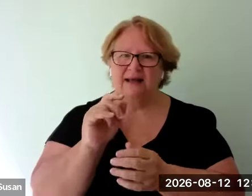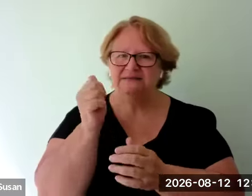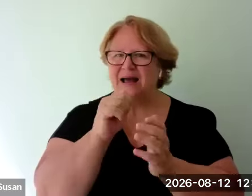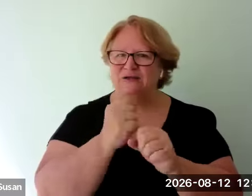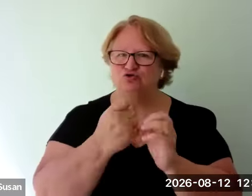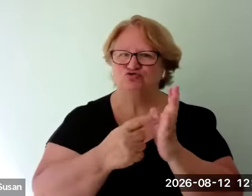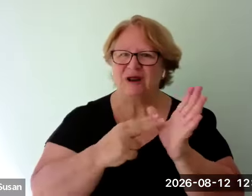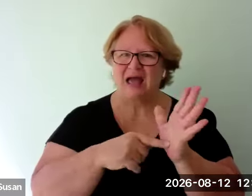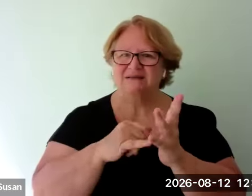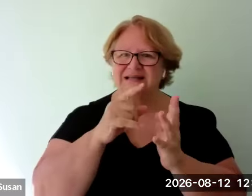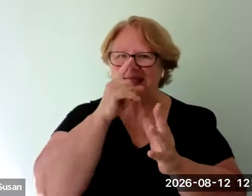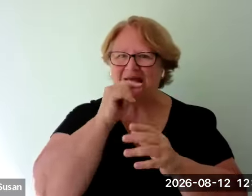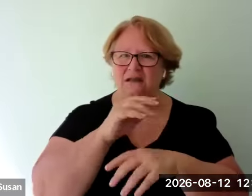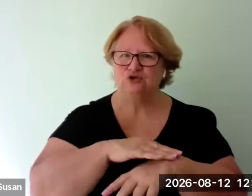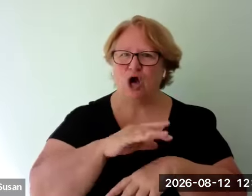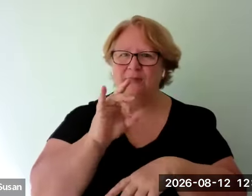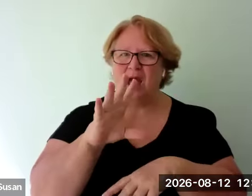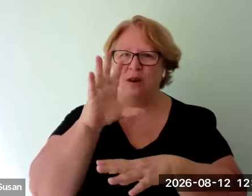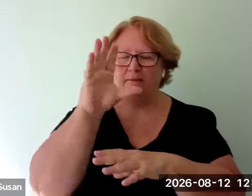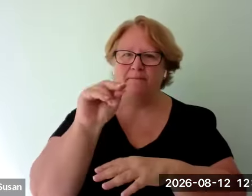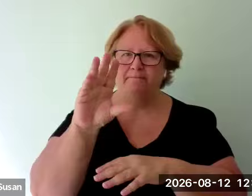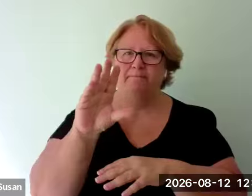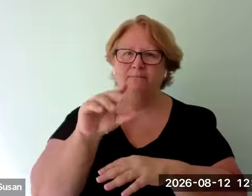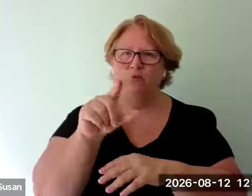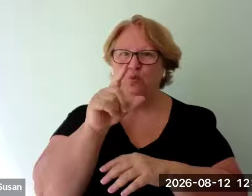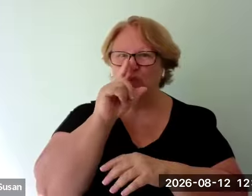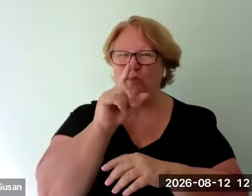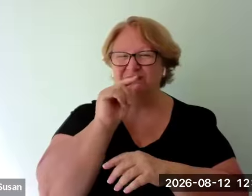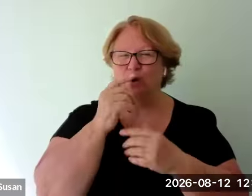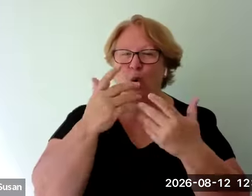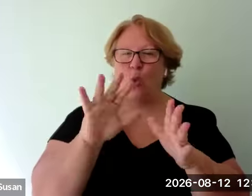note. When you are using that form please save regularly.